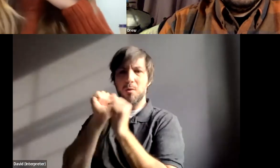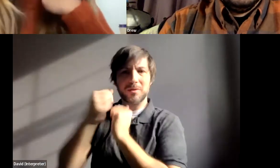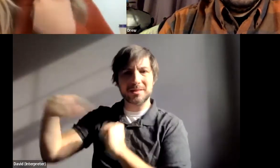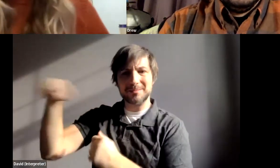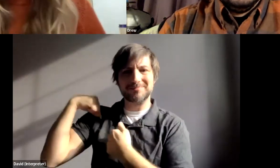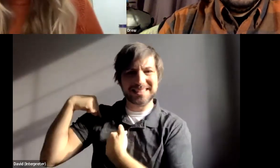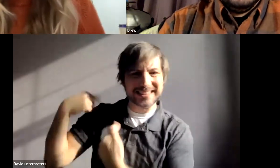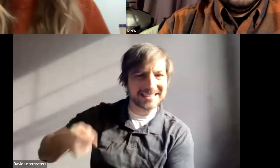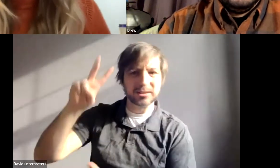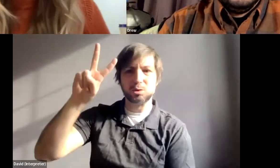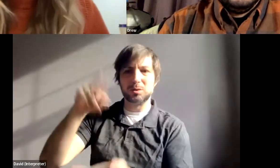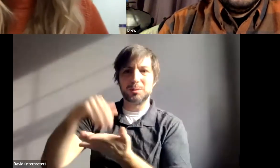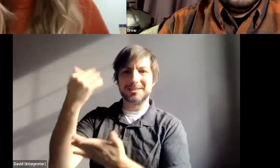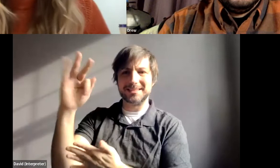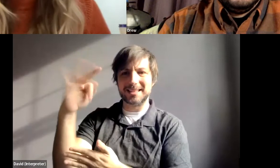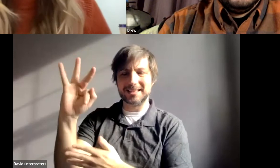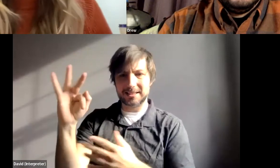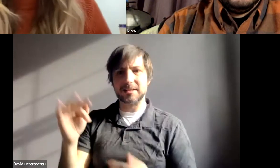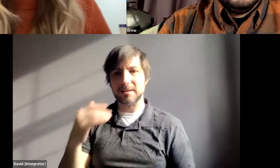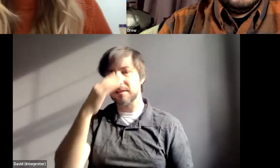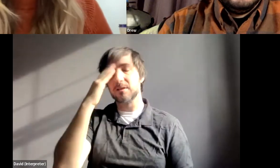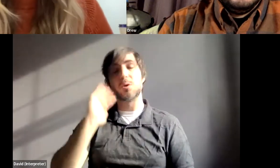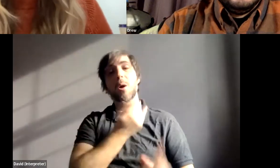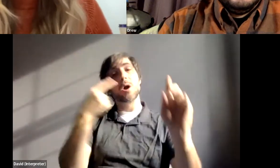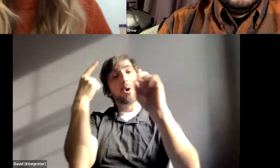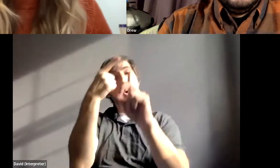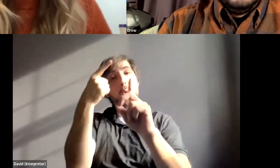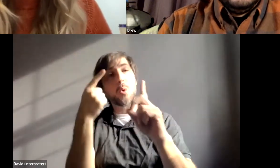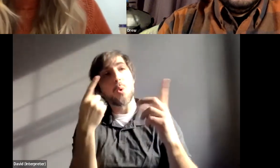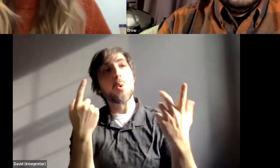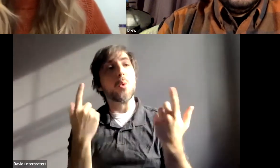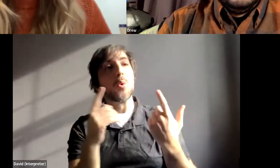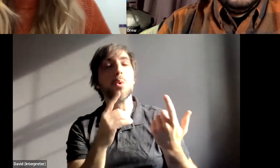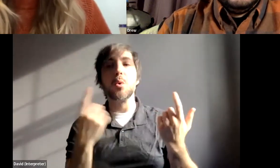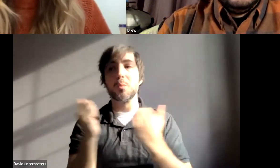, our next goal with that partnership is hopefully to create an actual